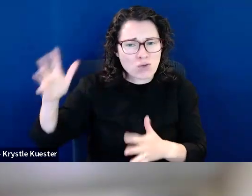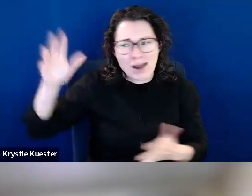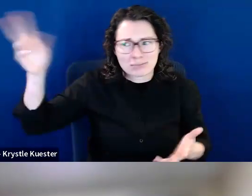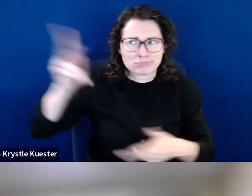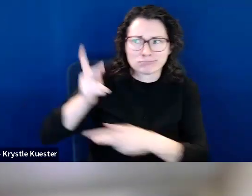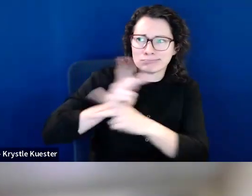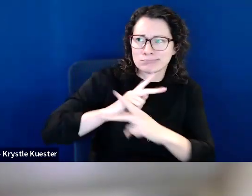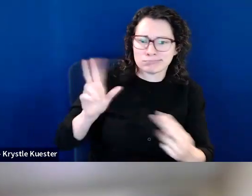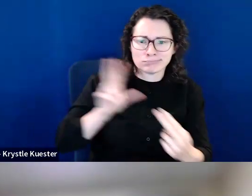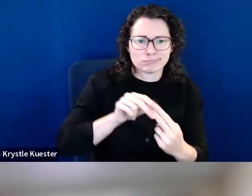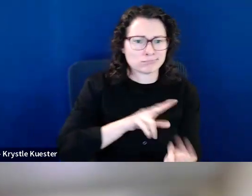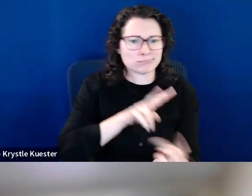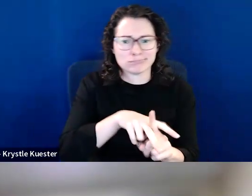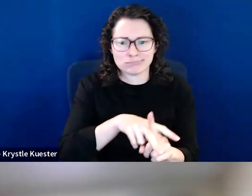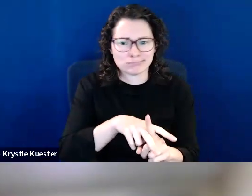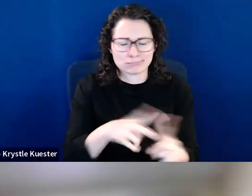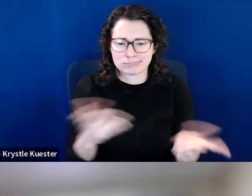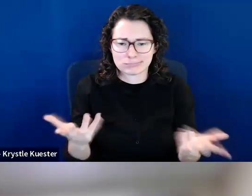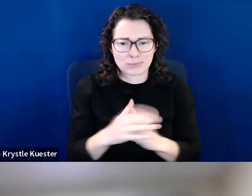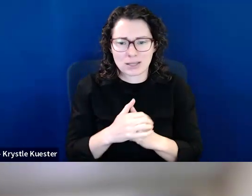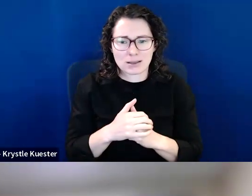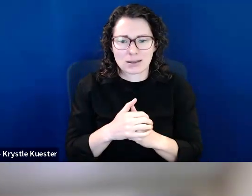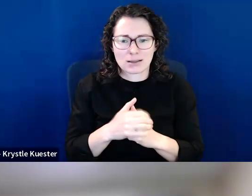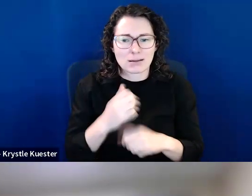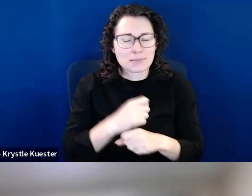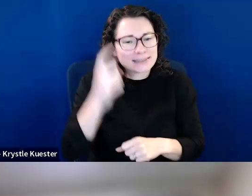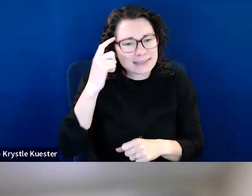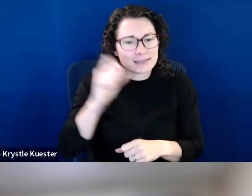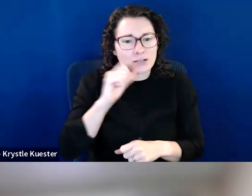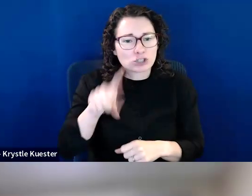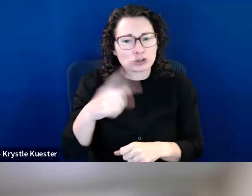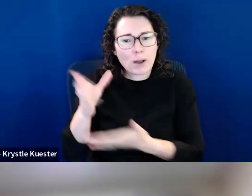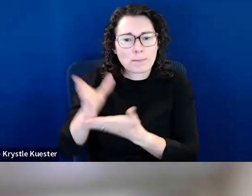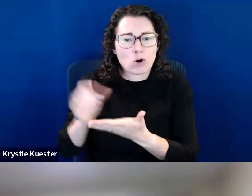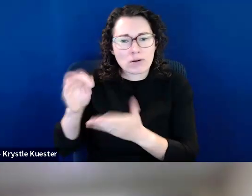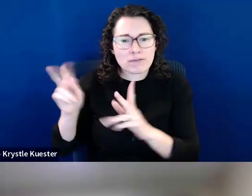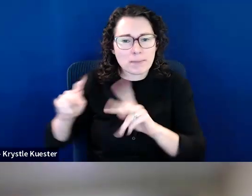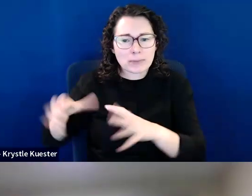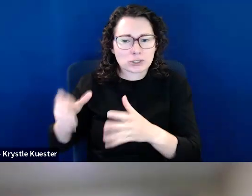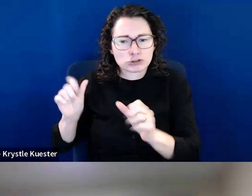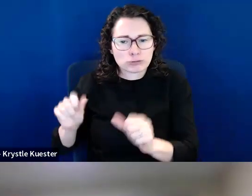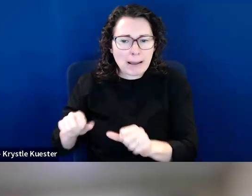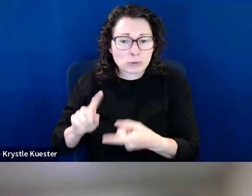it just makes sense that not just one segment of the population should be able to have the benefit